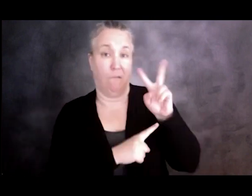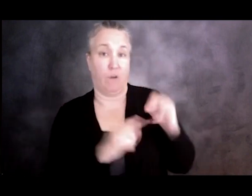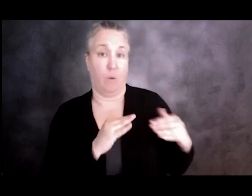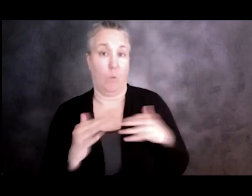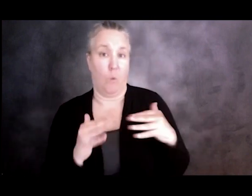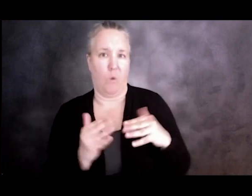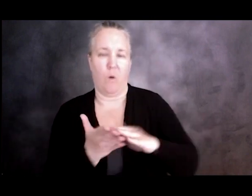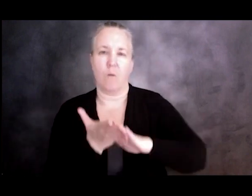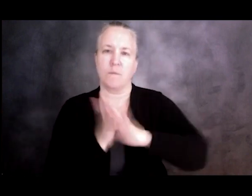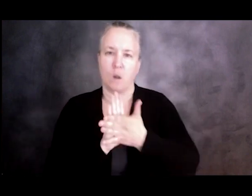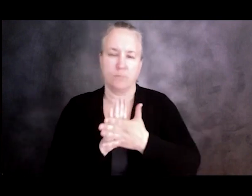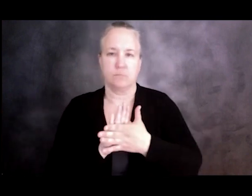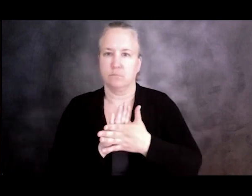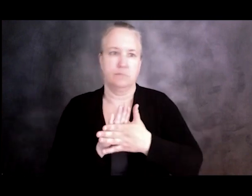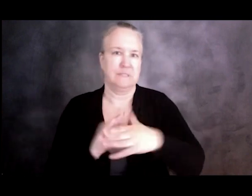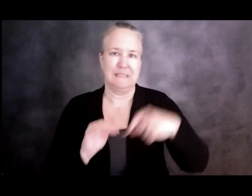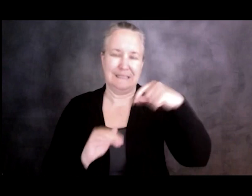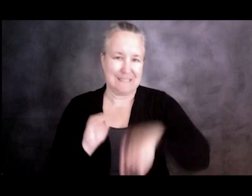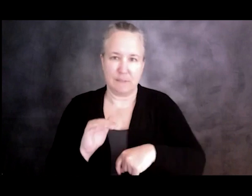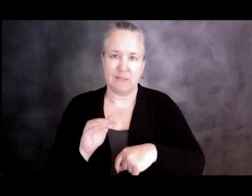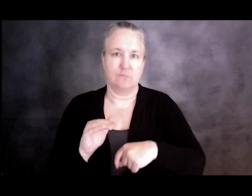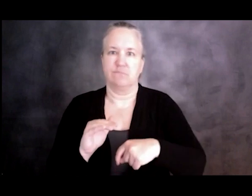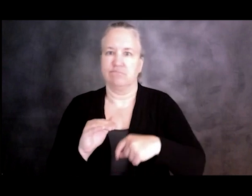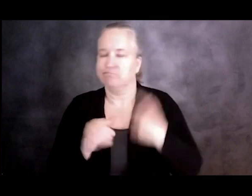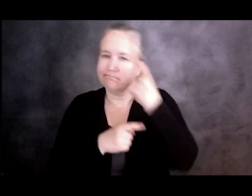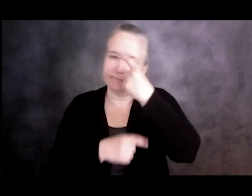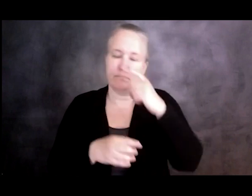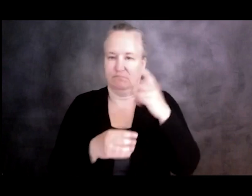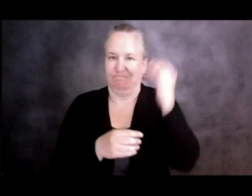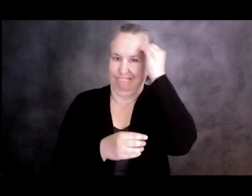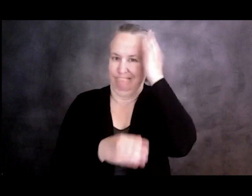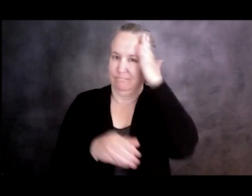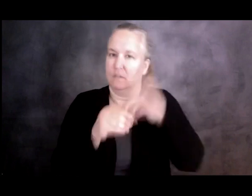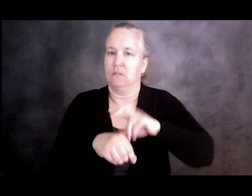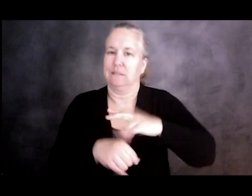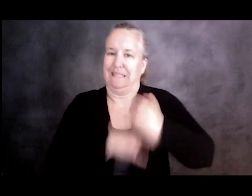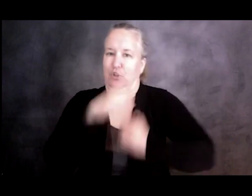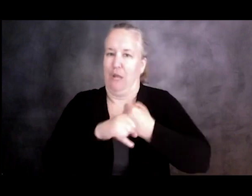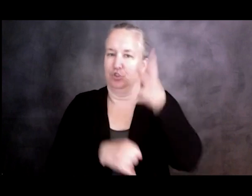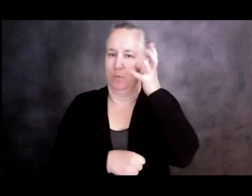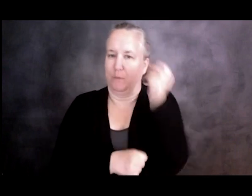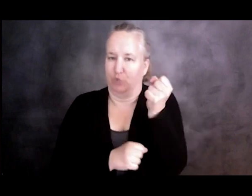become so deeply inscribed into national memory." His collection of short stories, The Refugees,